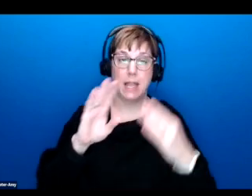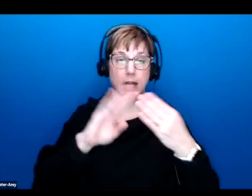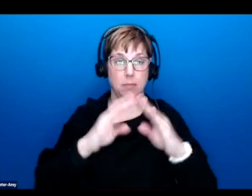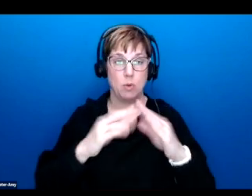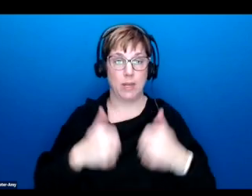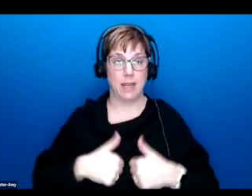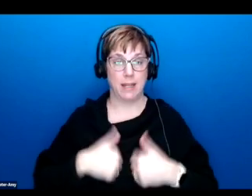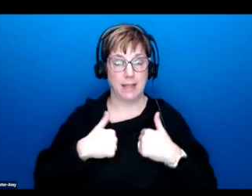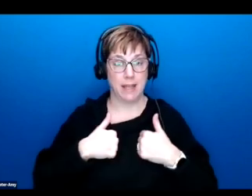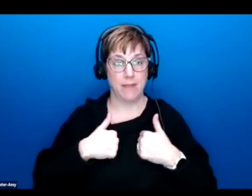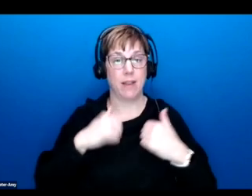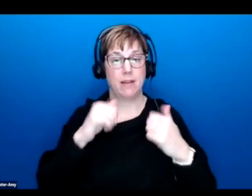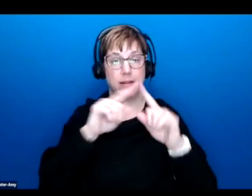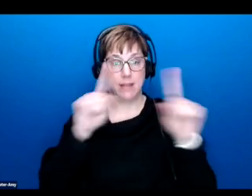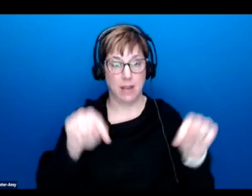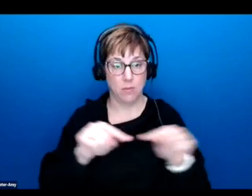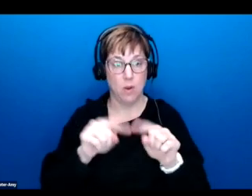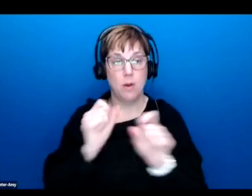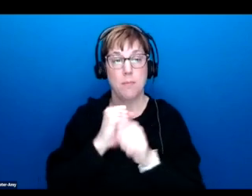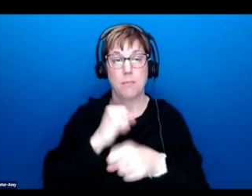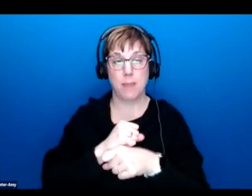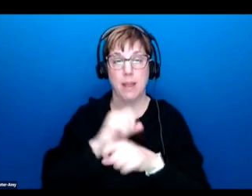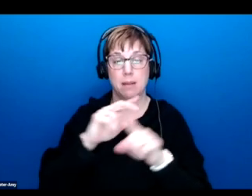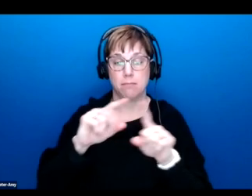was created by the Community Living Equity Center.